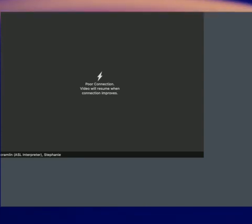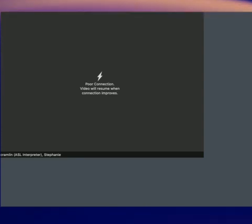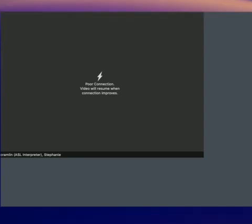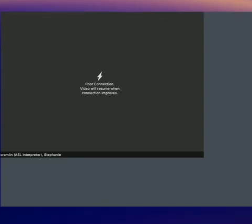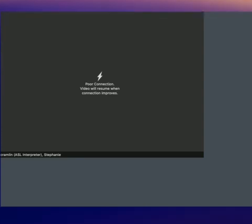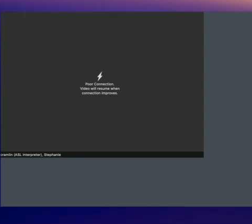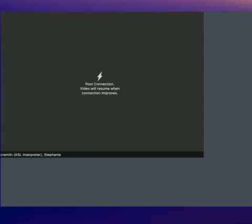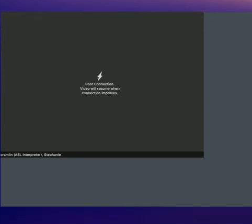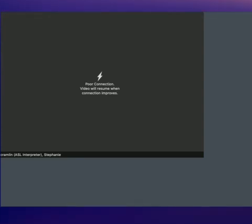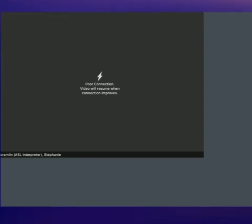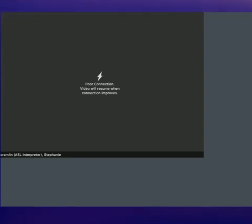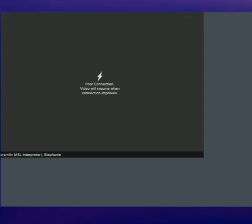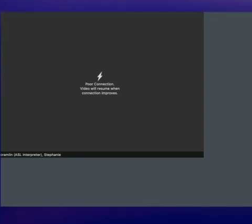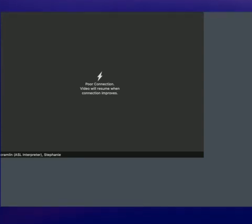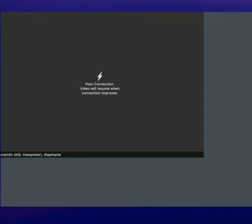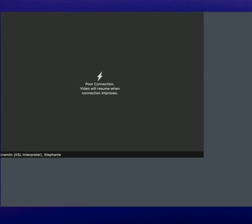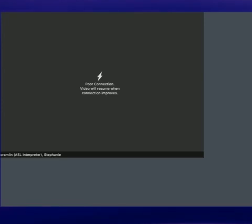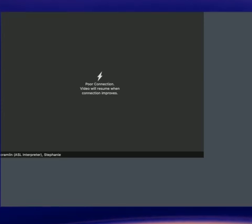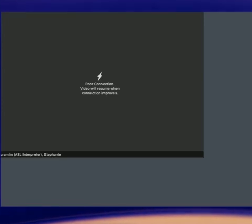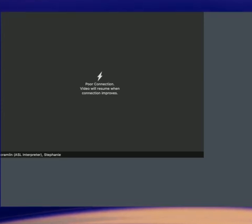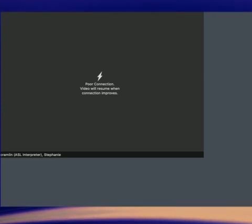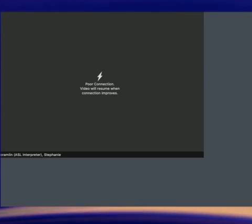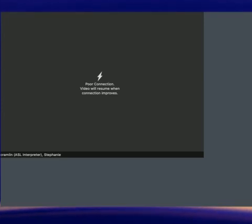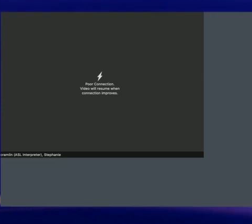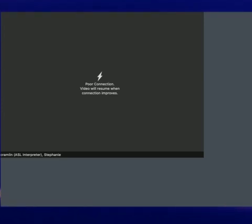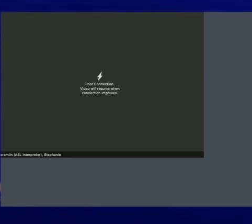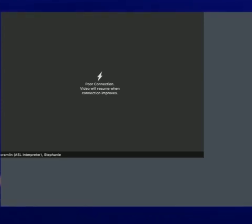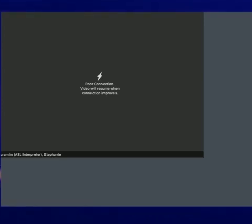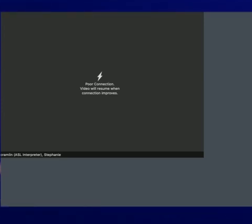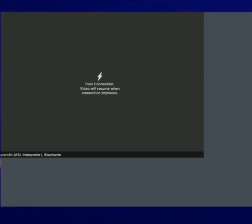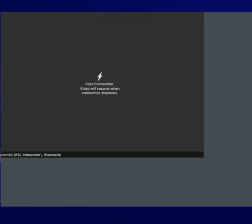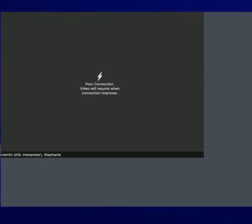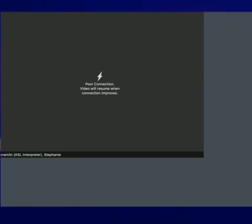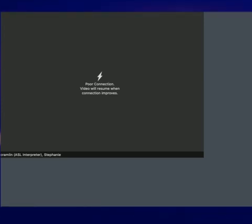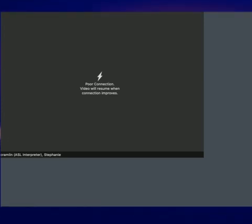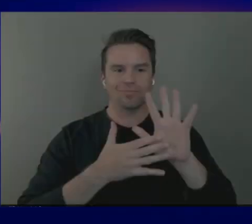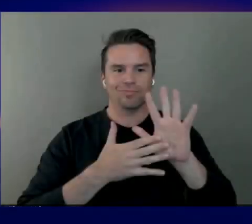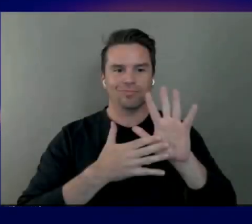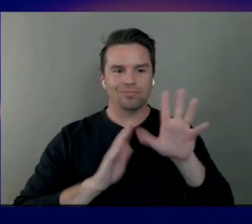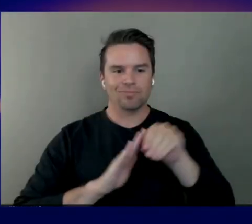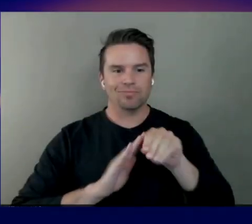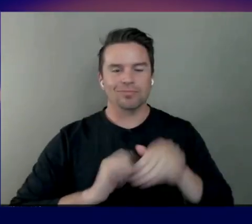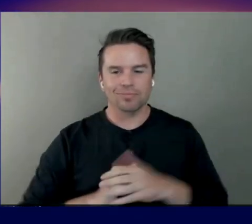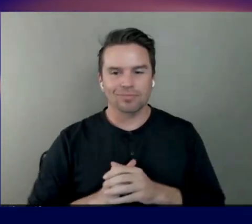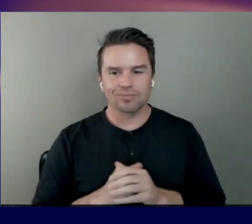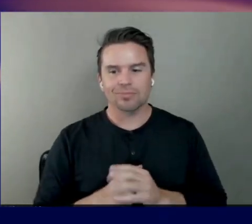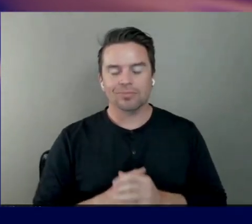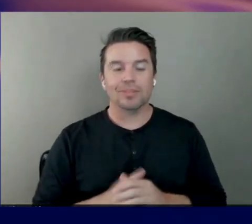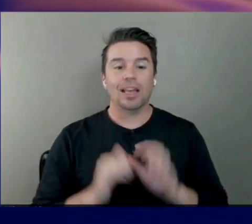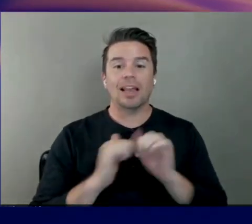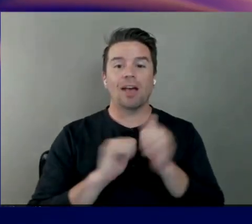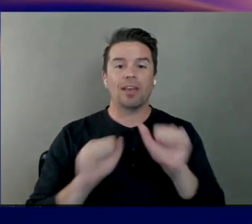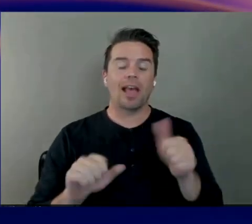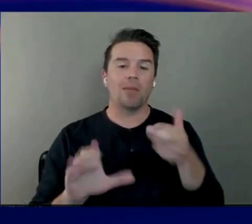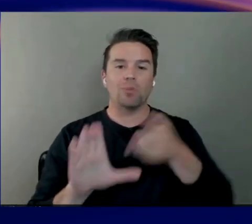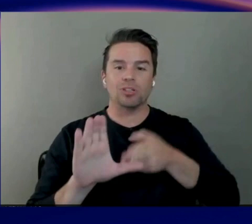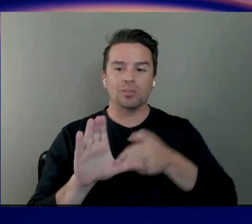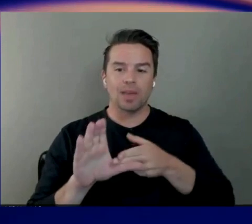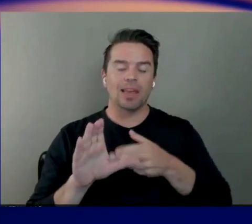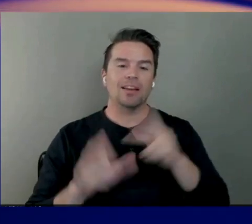and who cannot, you know, come to Summit about the virtual race and how they can participate in those virtual circuits? Mm-hm.